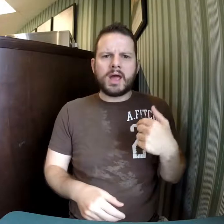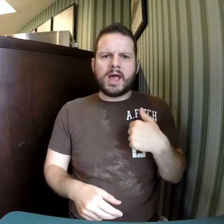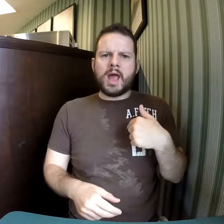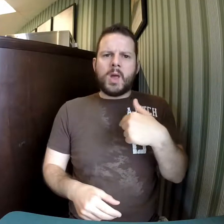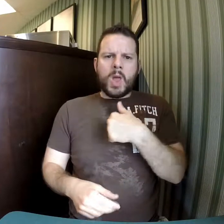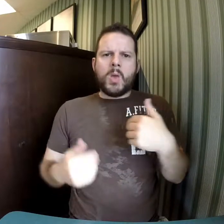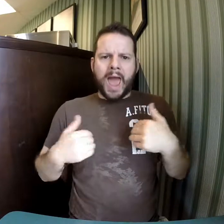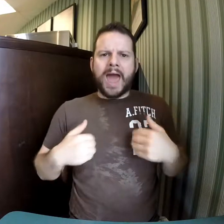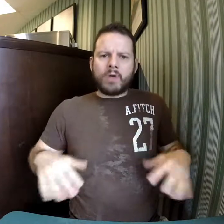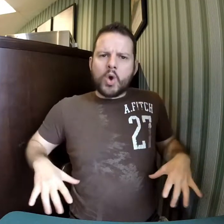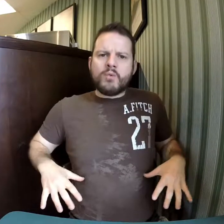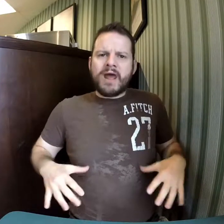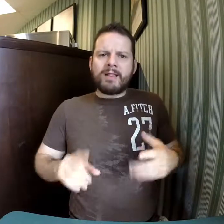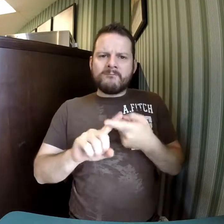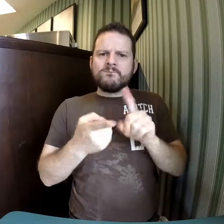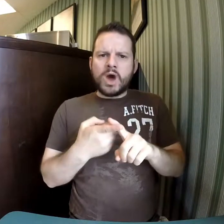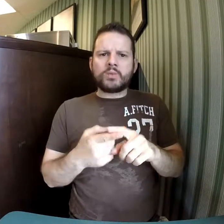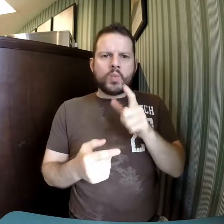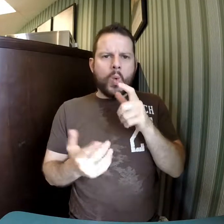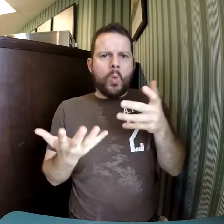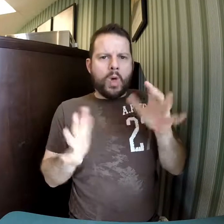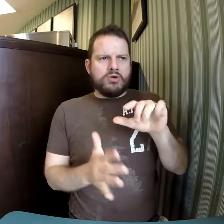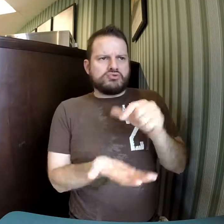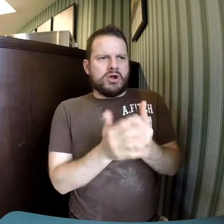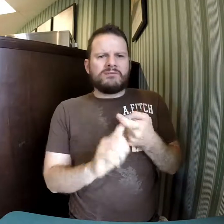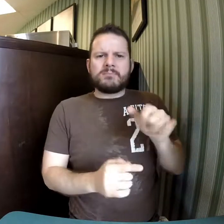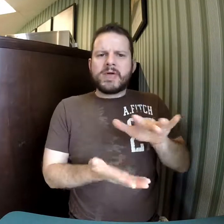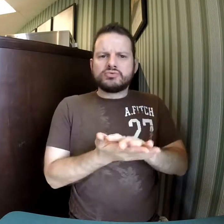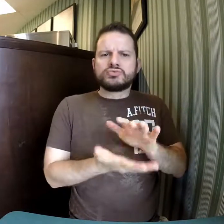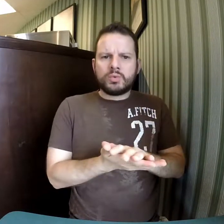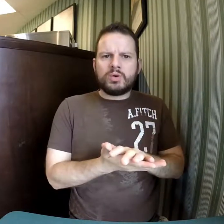We have Newfoundlander friends who graduated from this school,